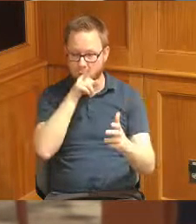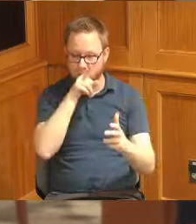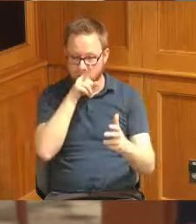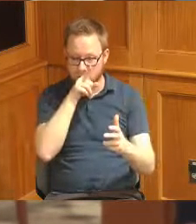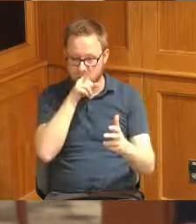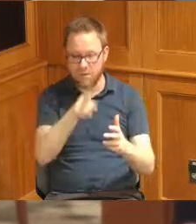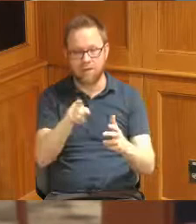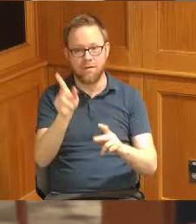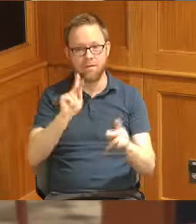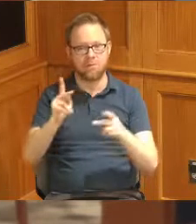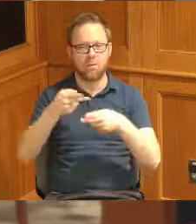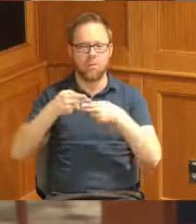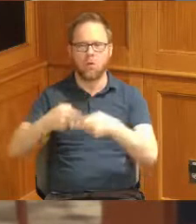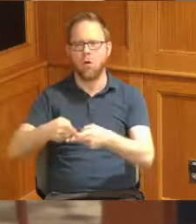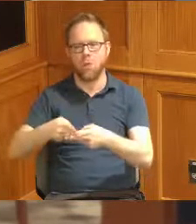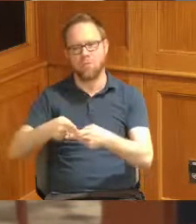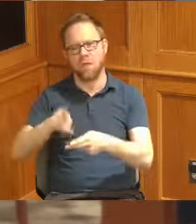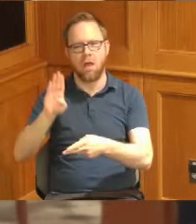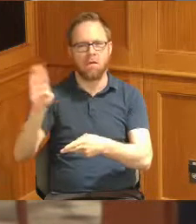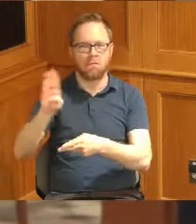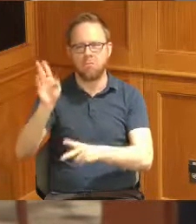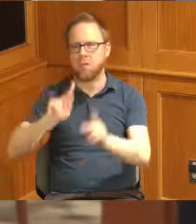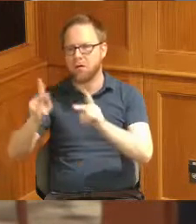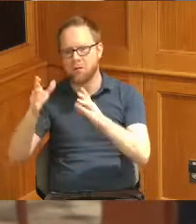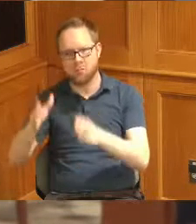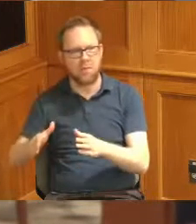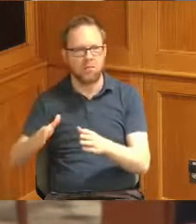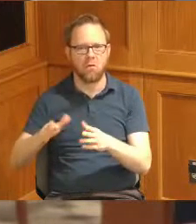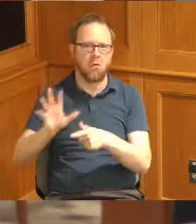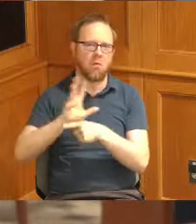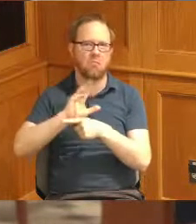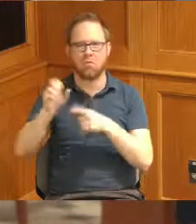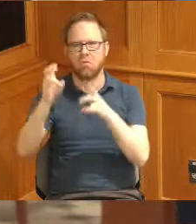call themselves billionaires and the Ballers and the police you know whatever they call themselves